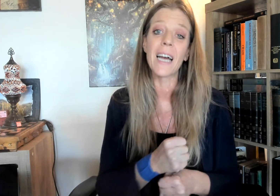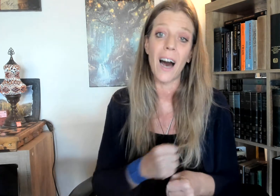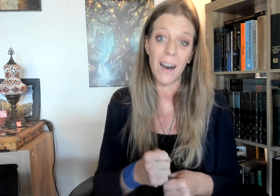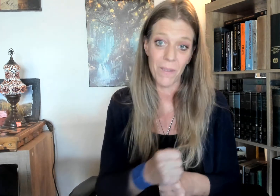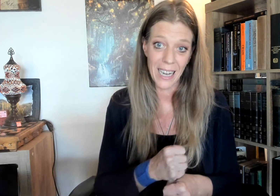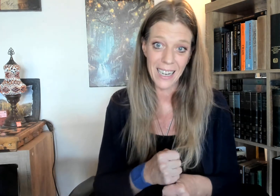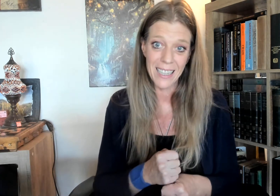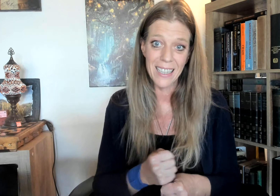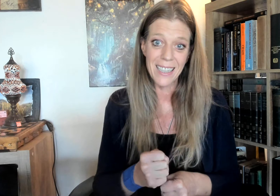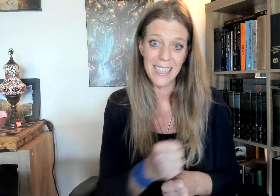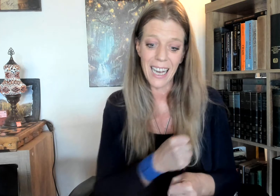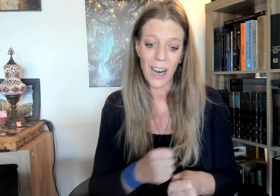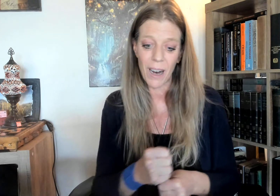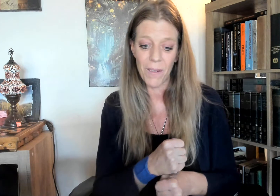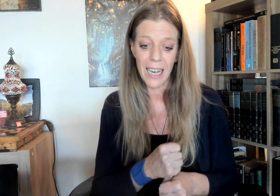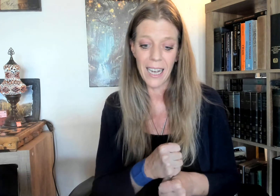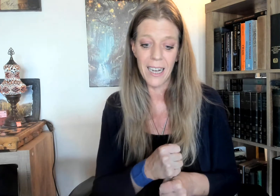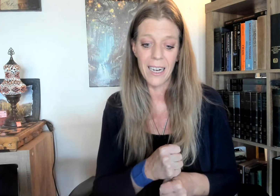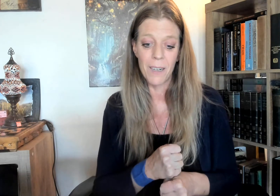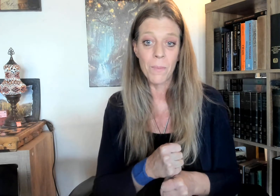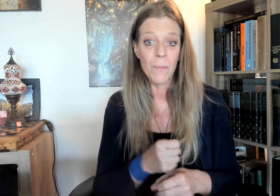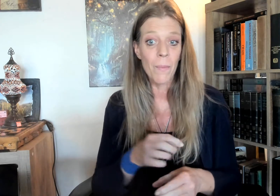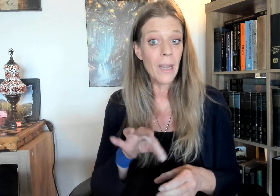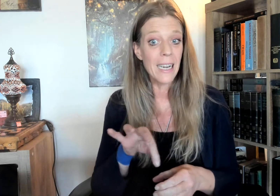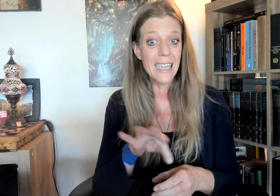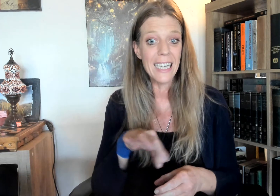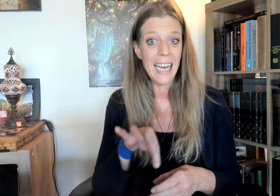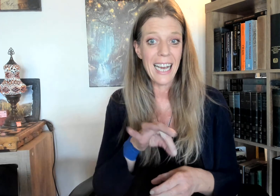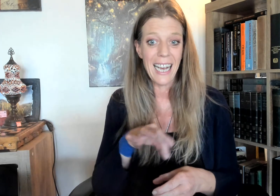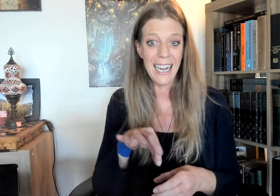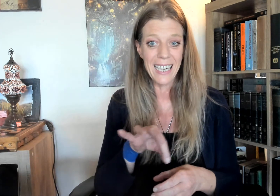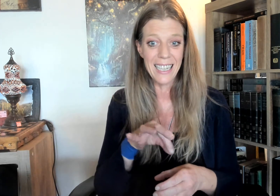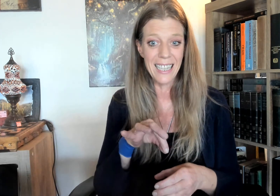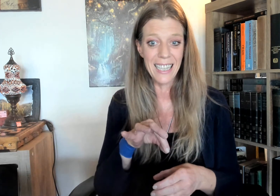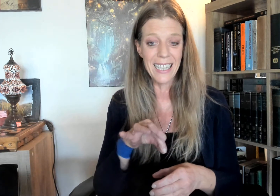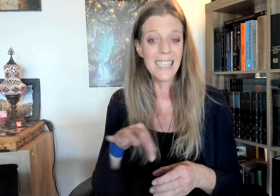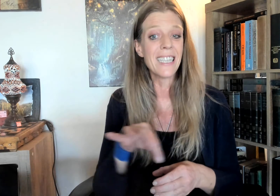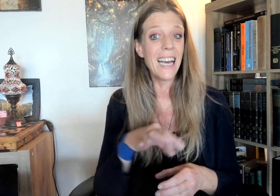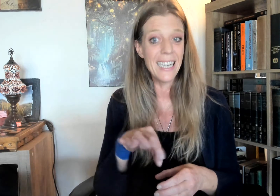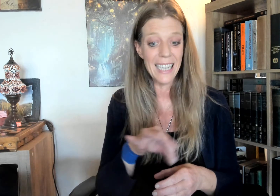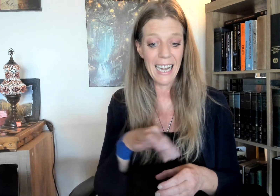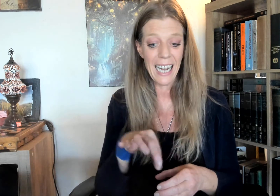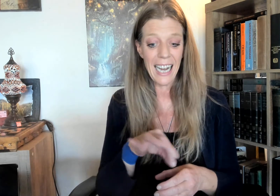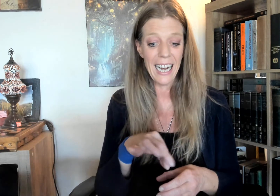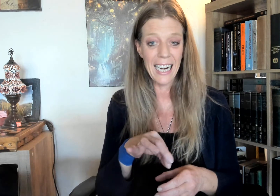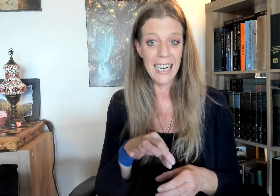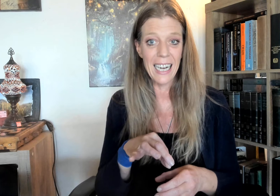COFFEE. COFFEE. TEA. TEA.